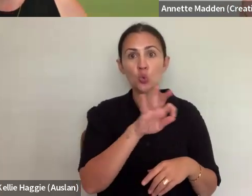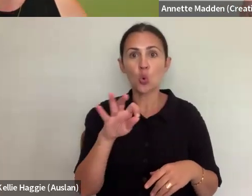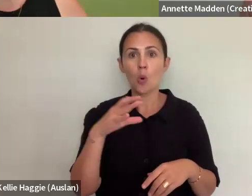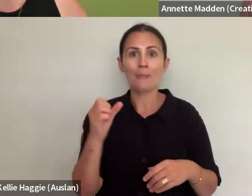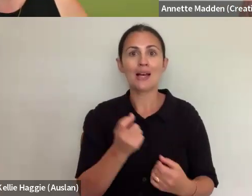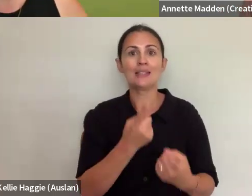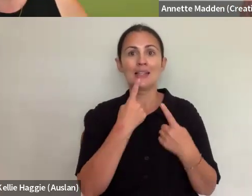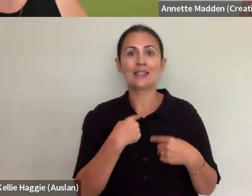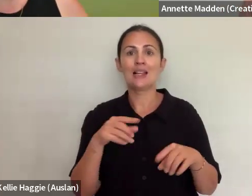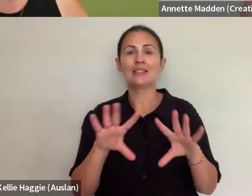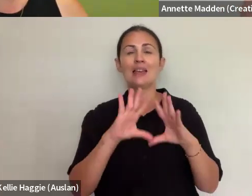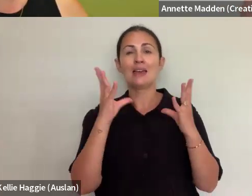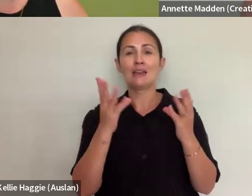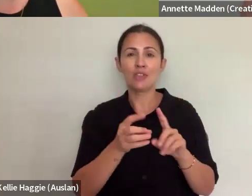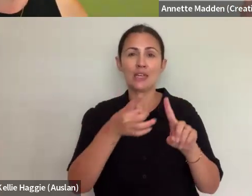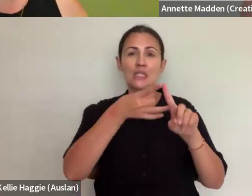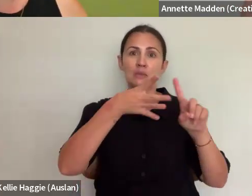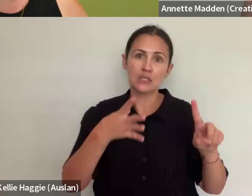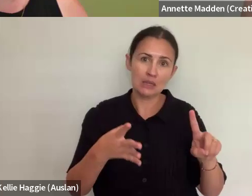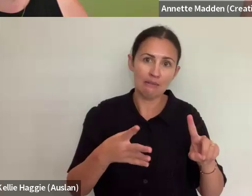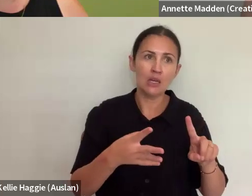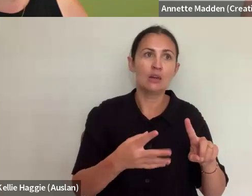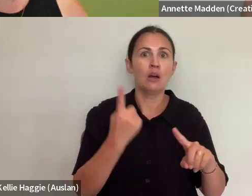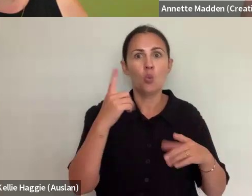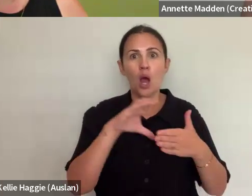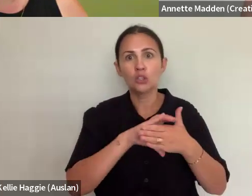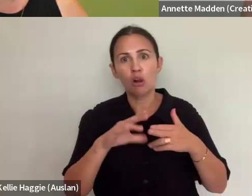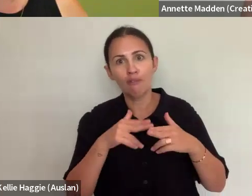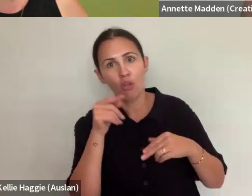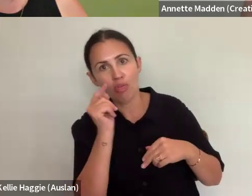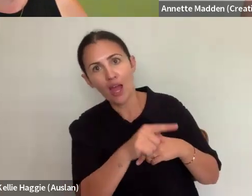and operationally, how you are going to deliver that. So we are not really